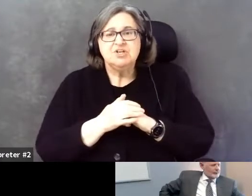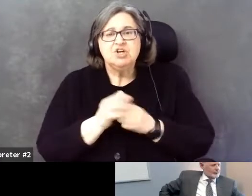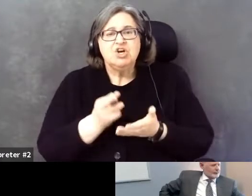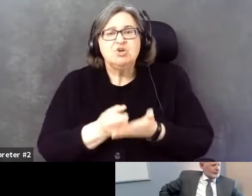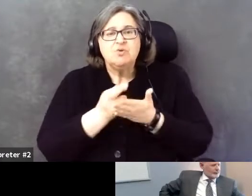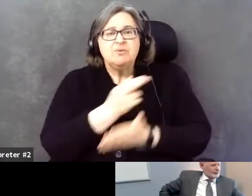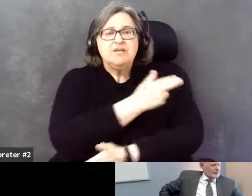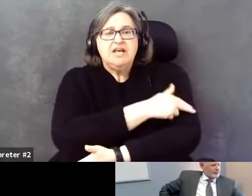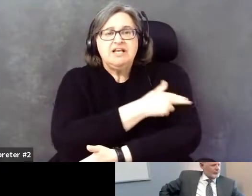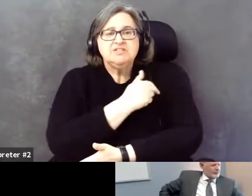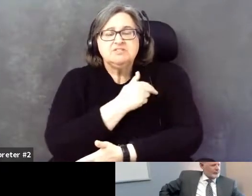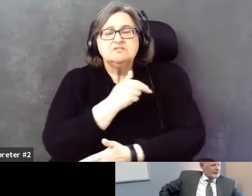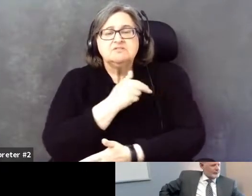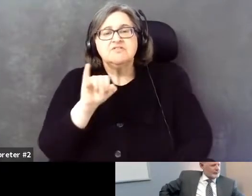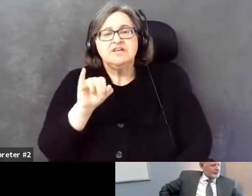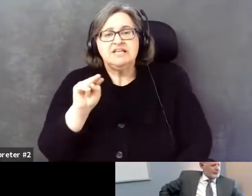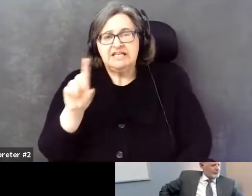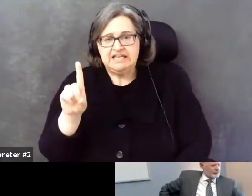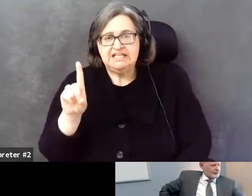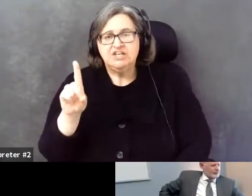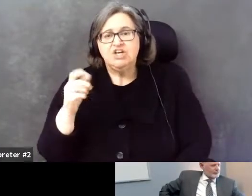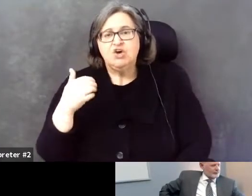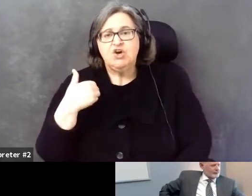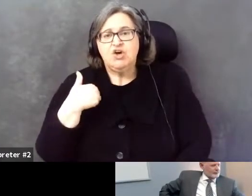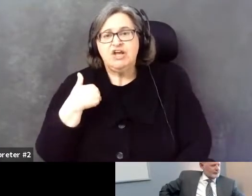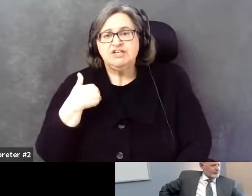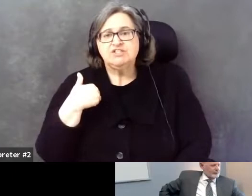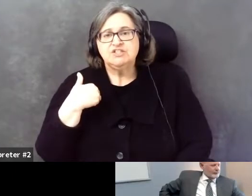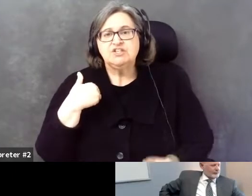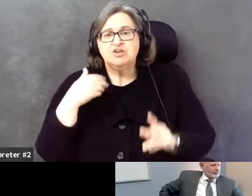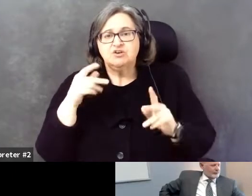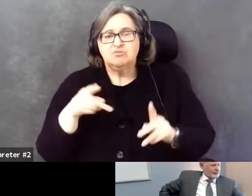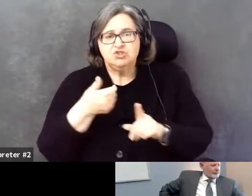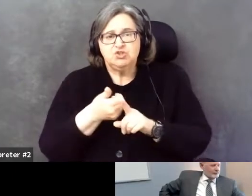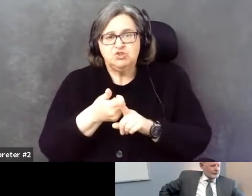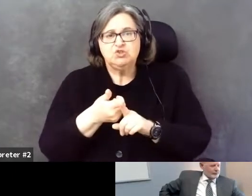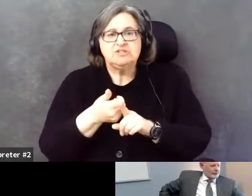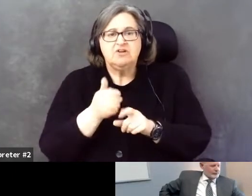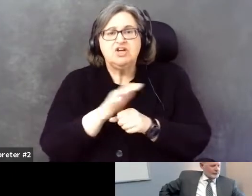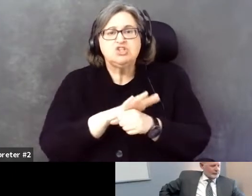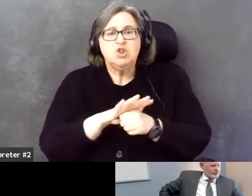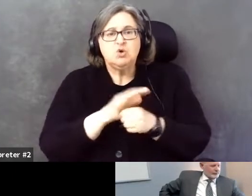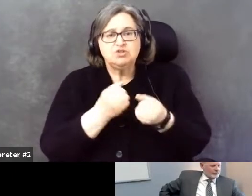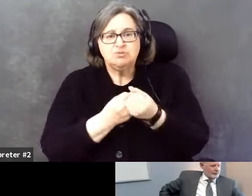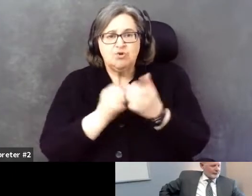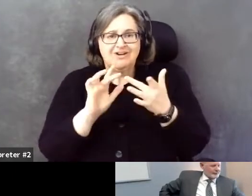hospital of Indiana has an individual whose identified as a local support network leader.